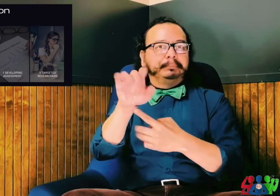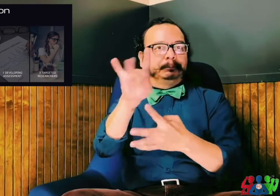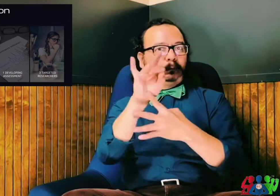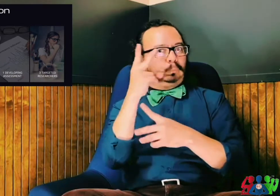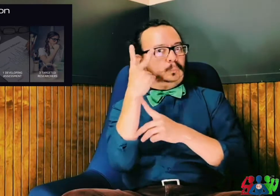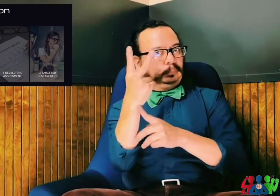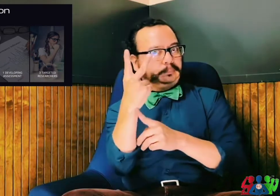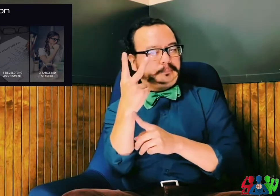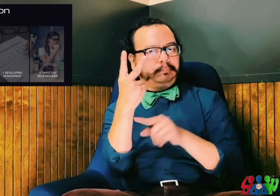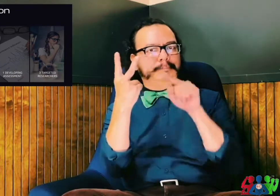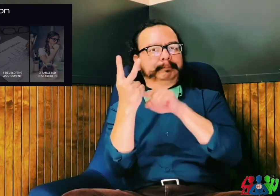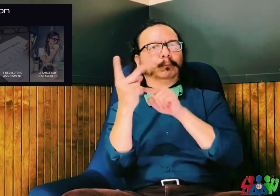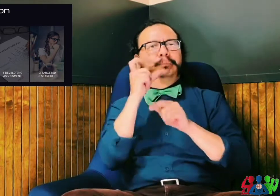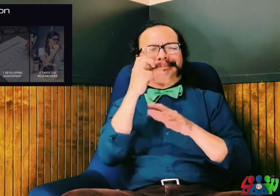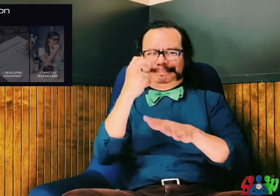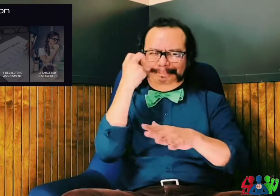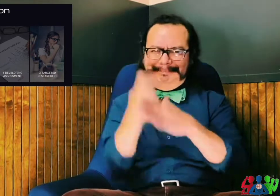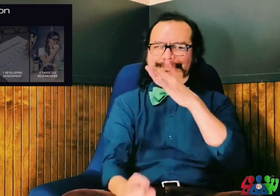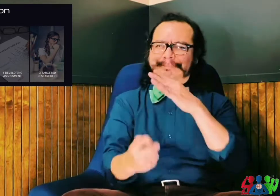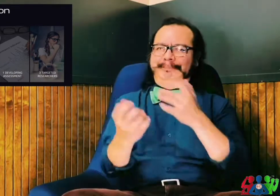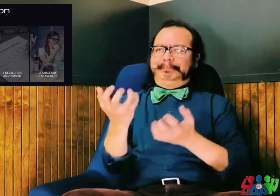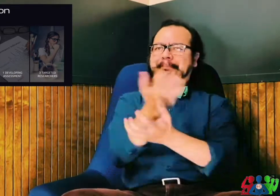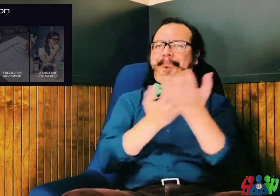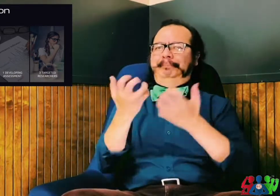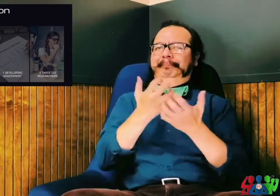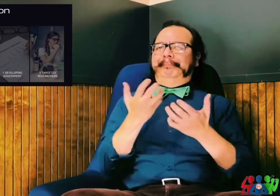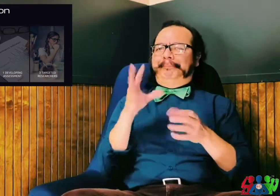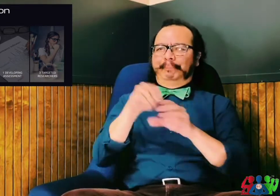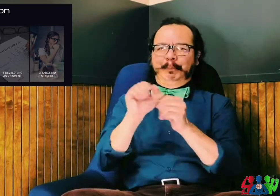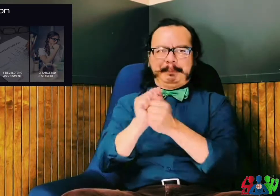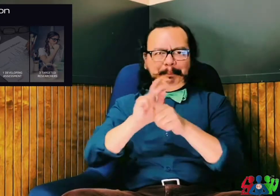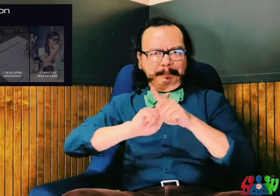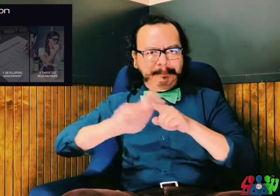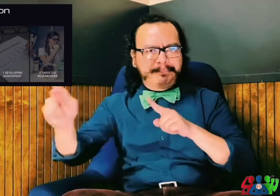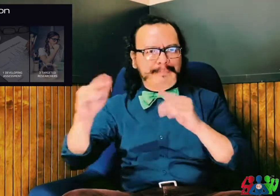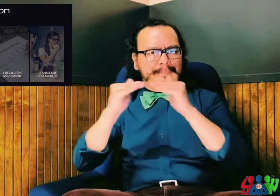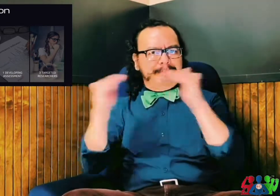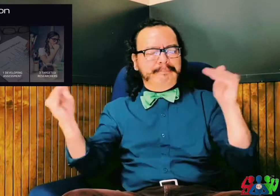Two of Stakeholders who are into STEM and professional.